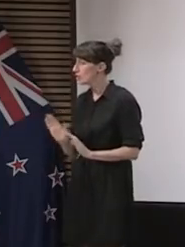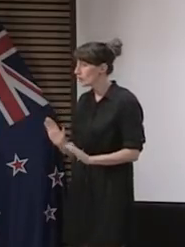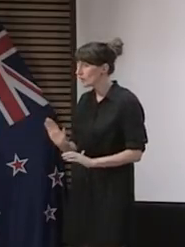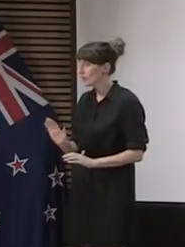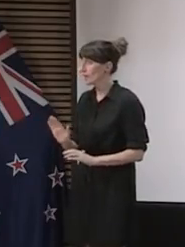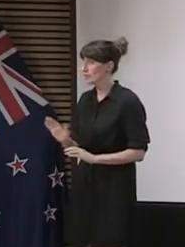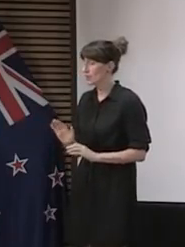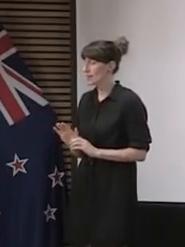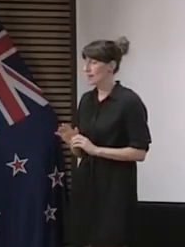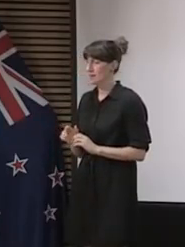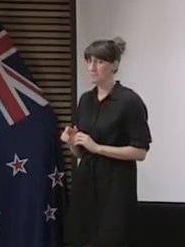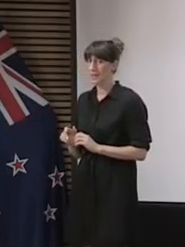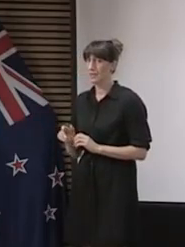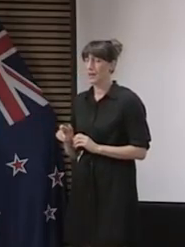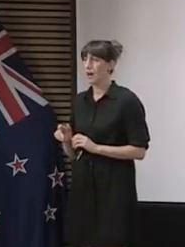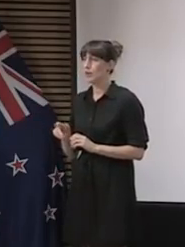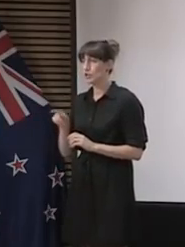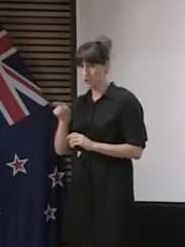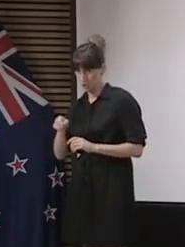. . >>JACINDA ARDERN : You gave aquote I disagreed